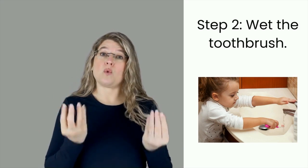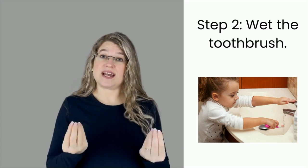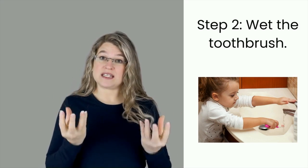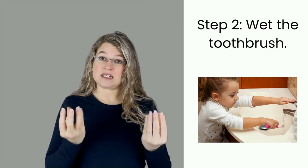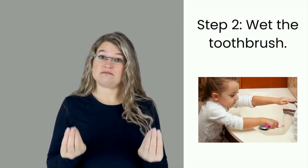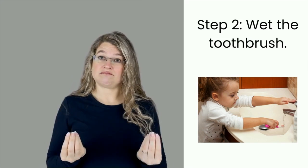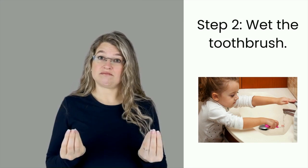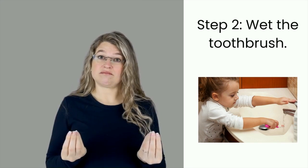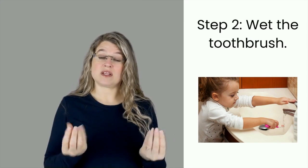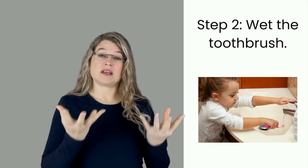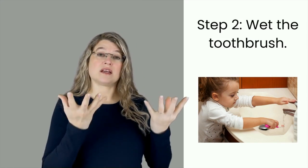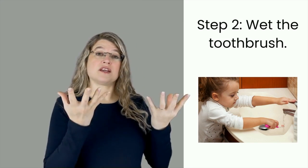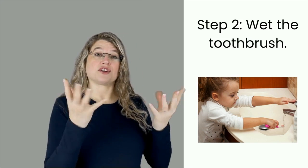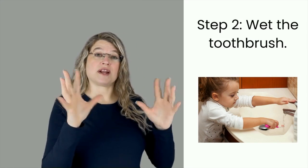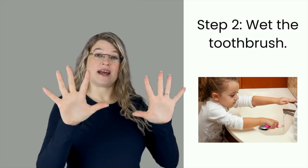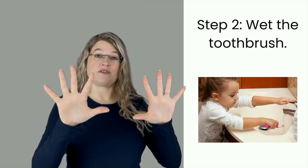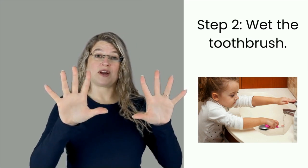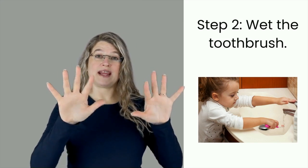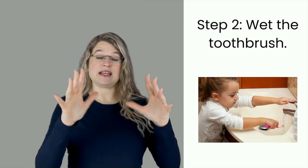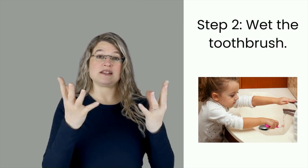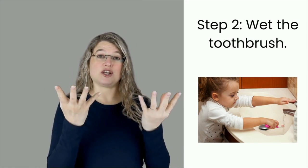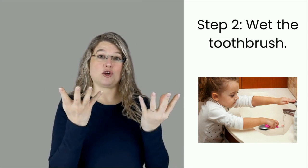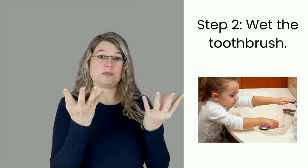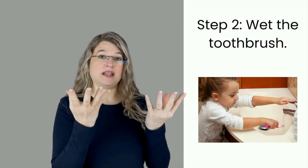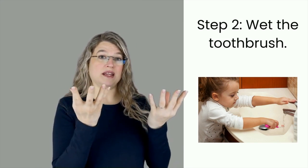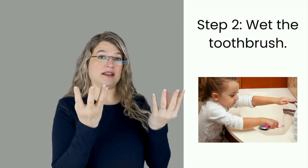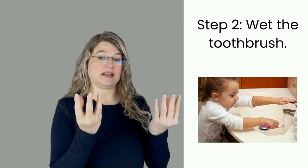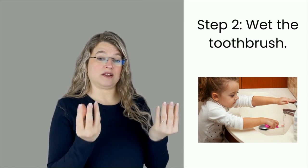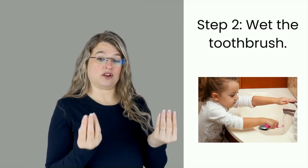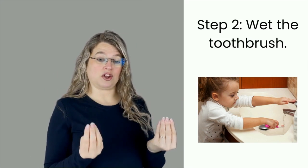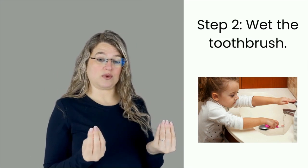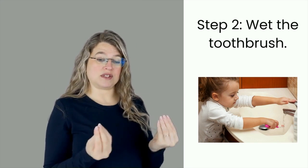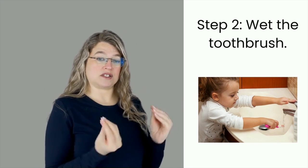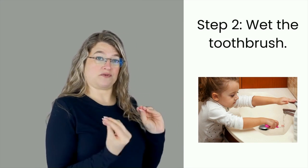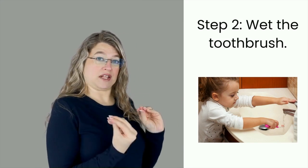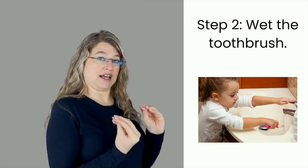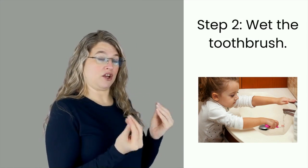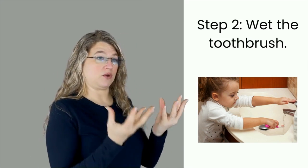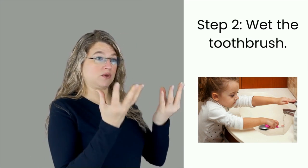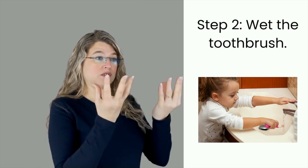wet, you're going to have your hands open and then close into flat O's,